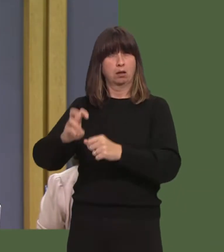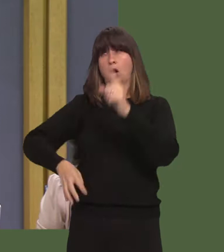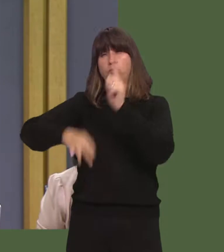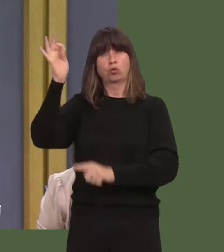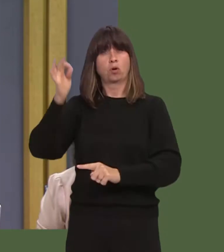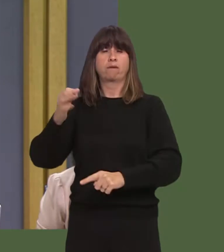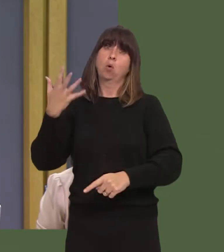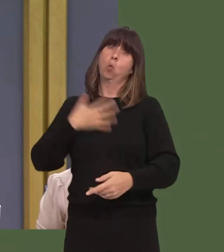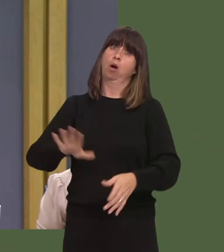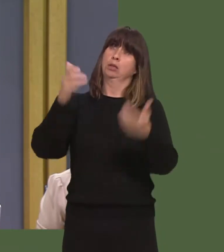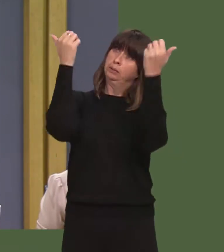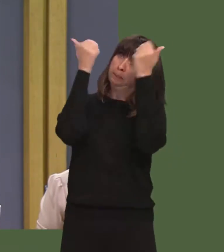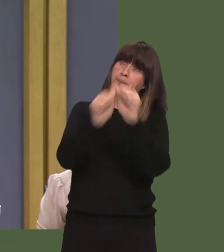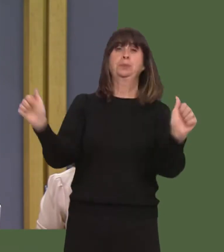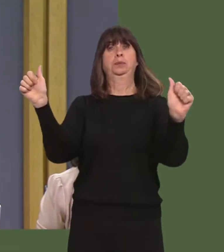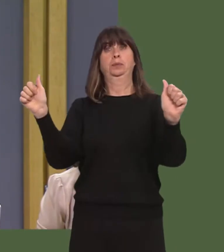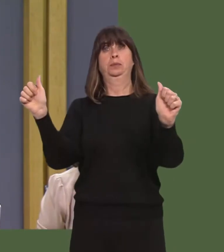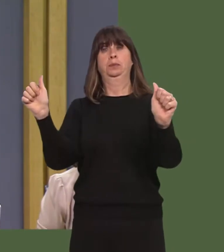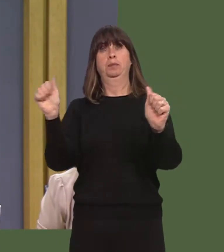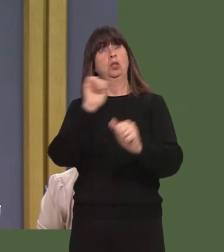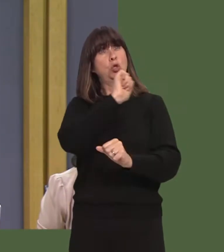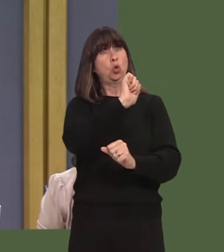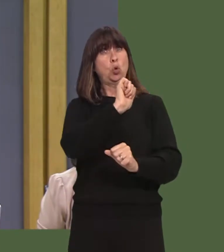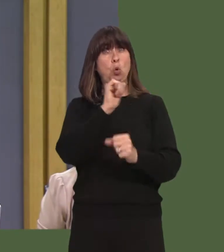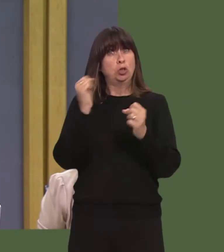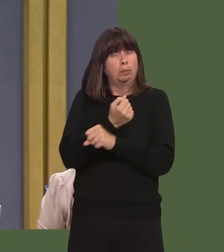will we finally see the impact of your special measures?